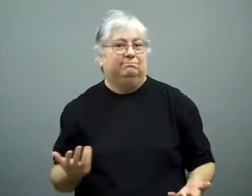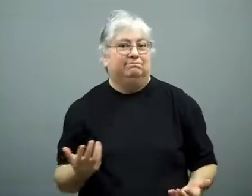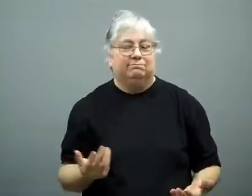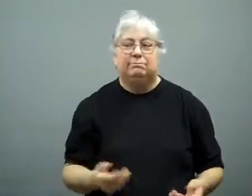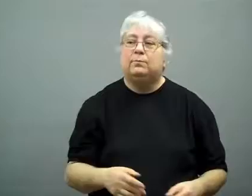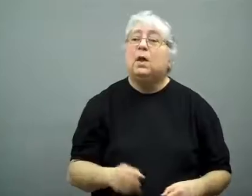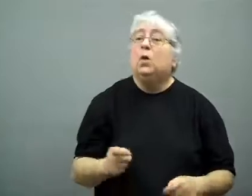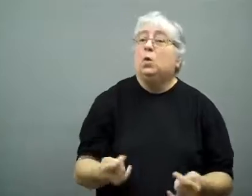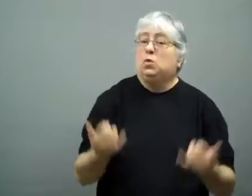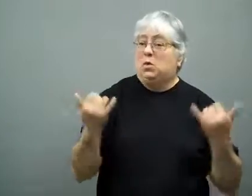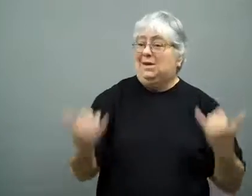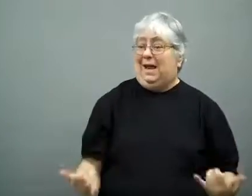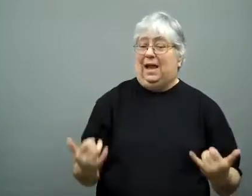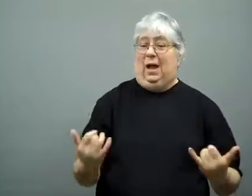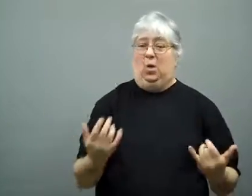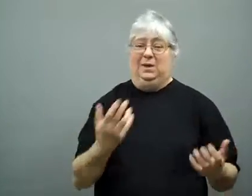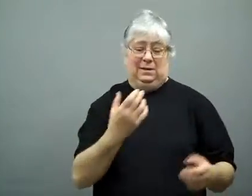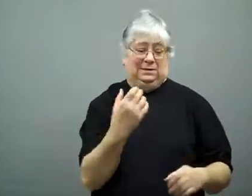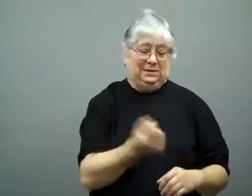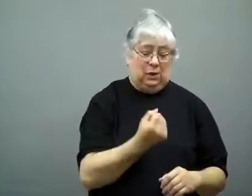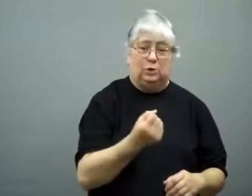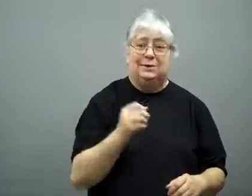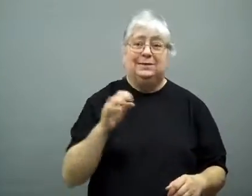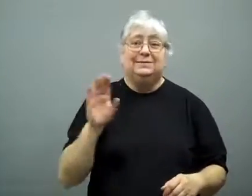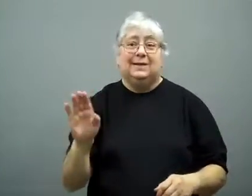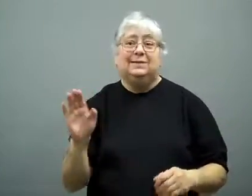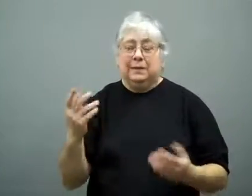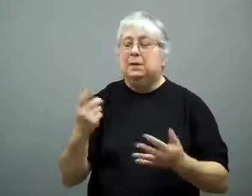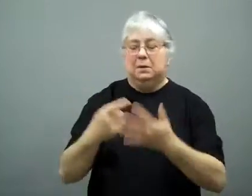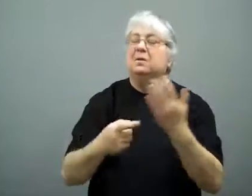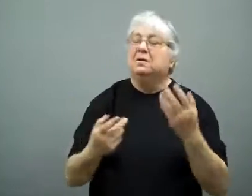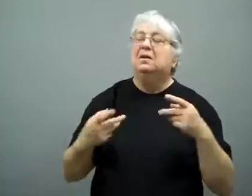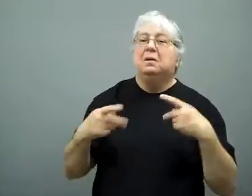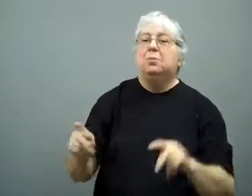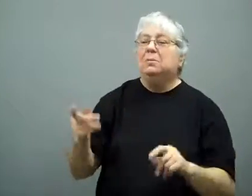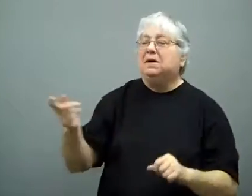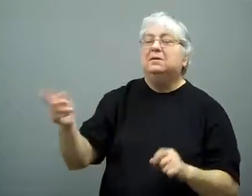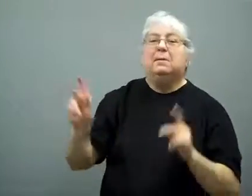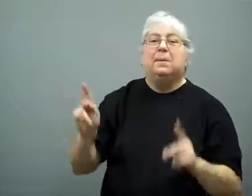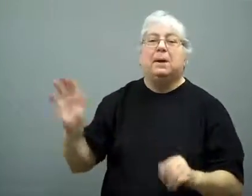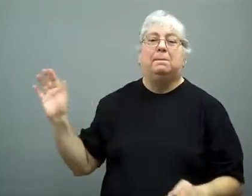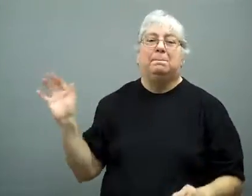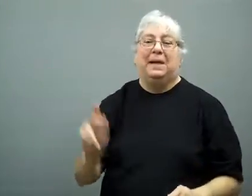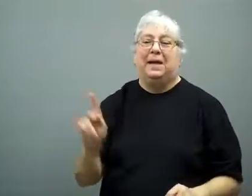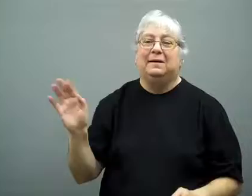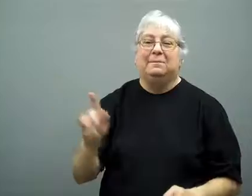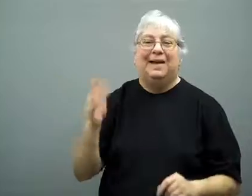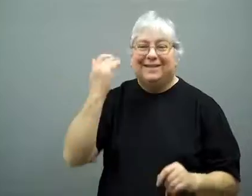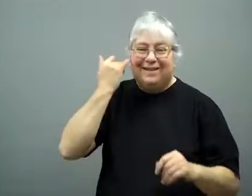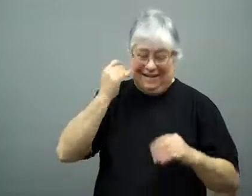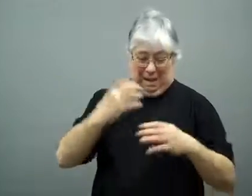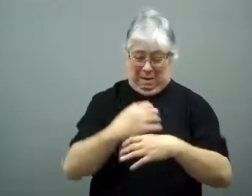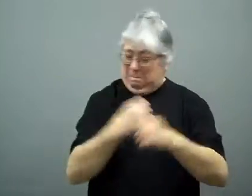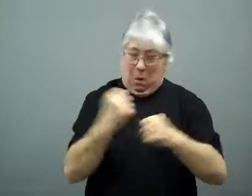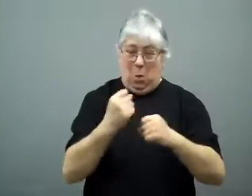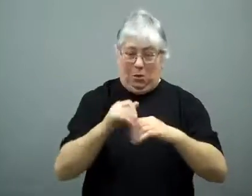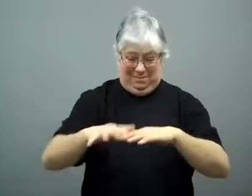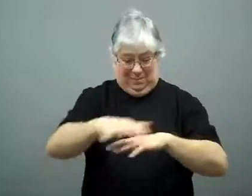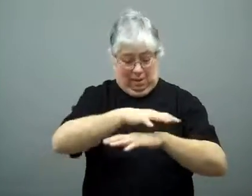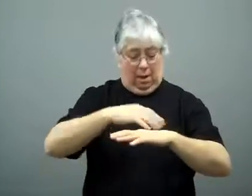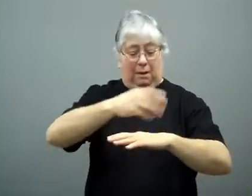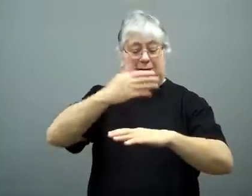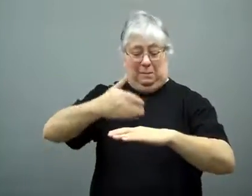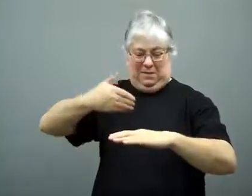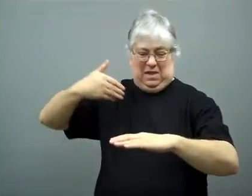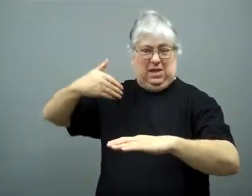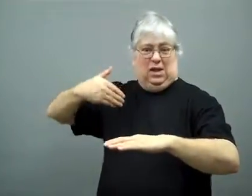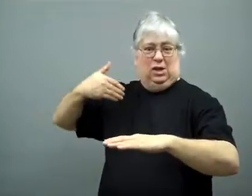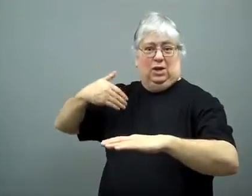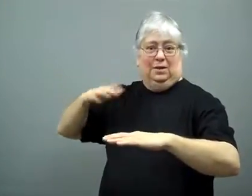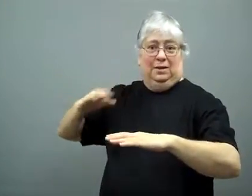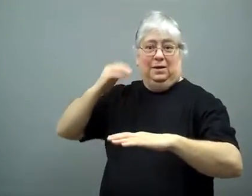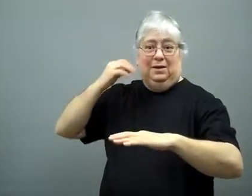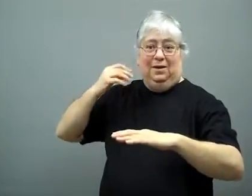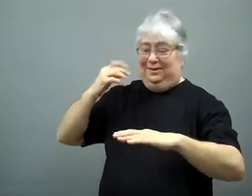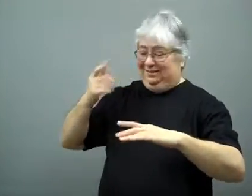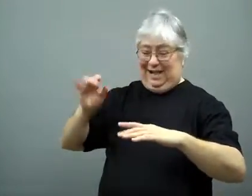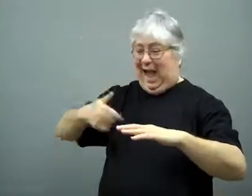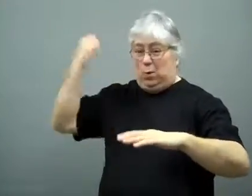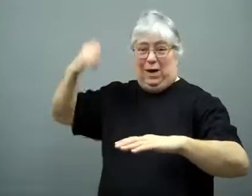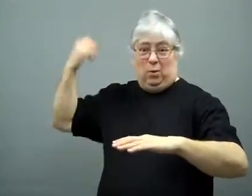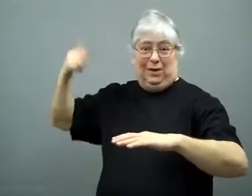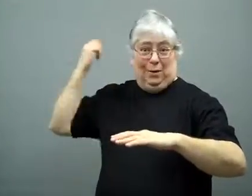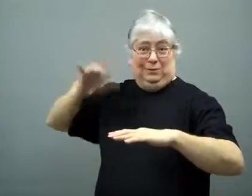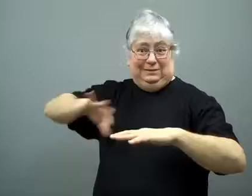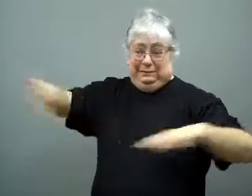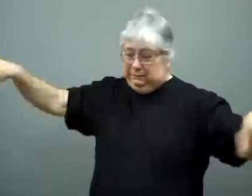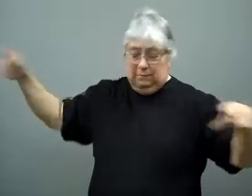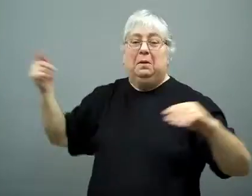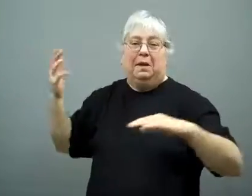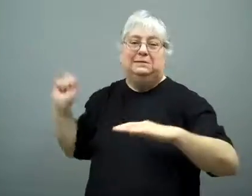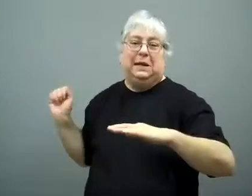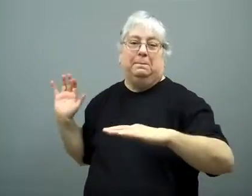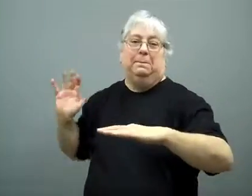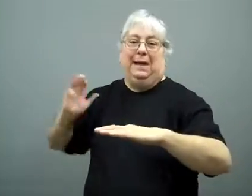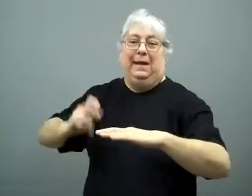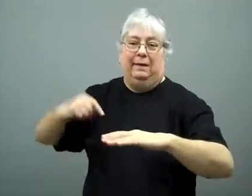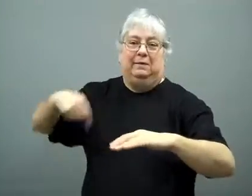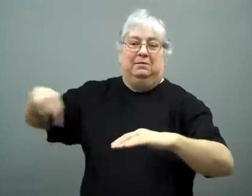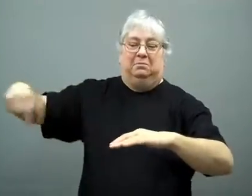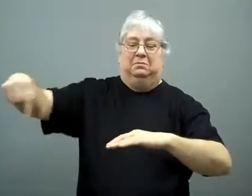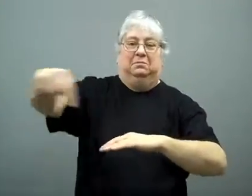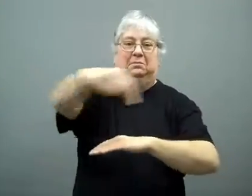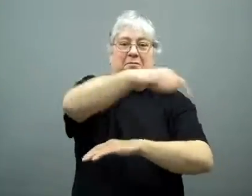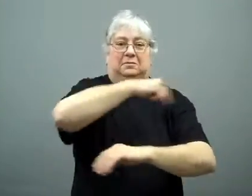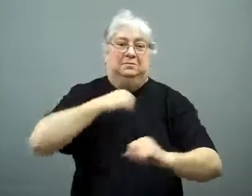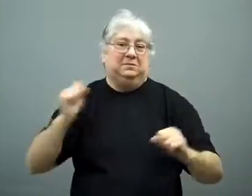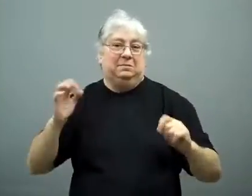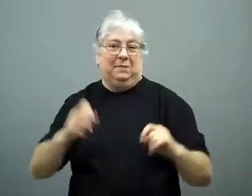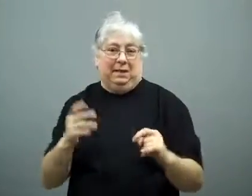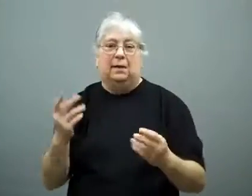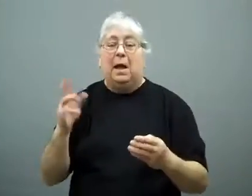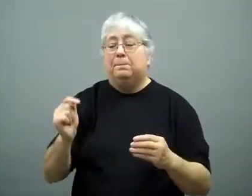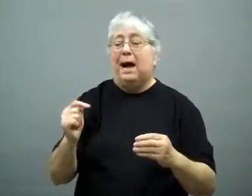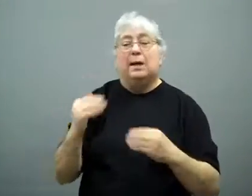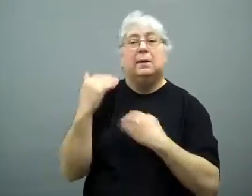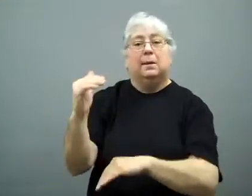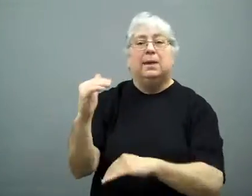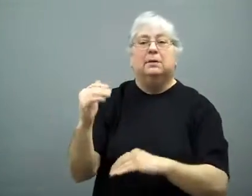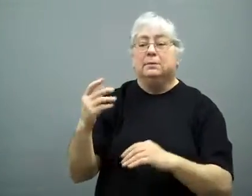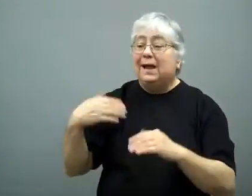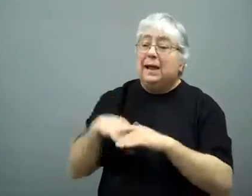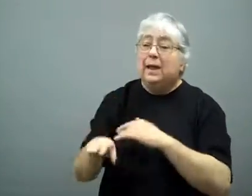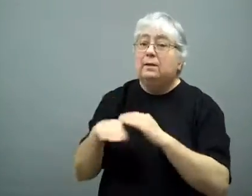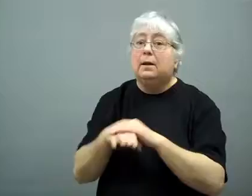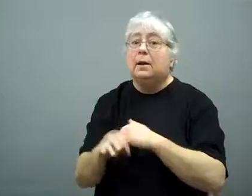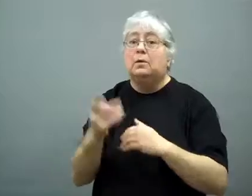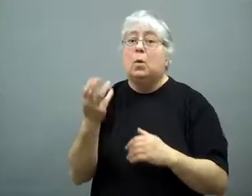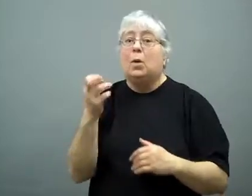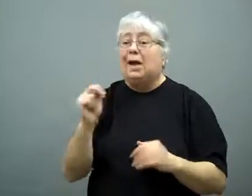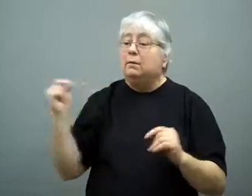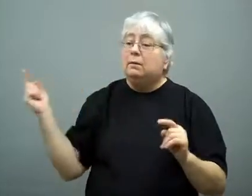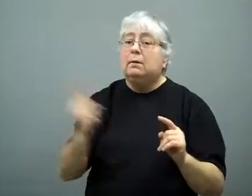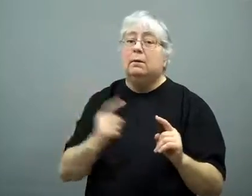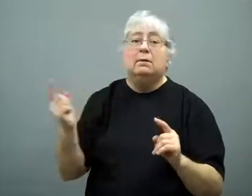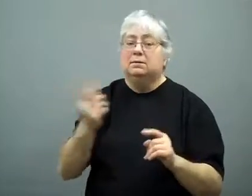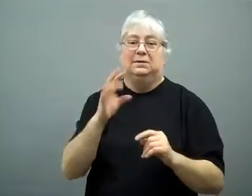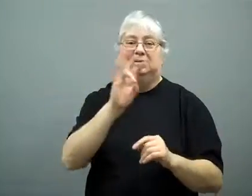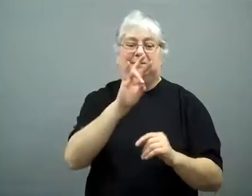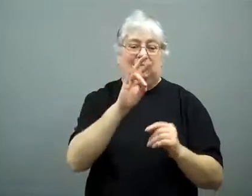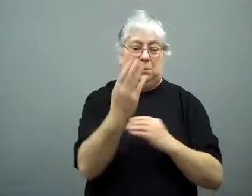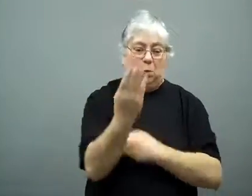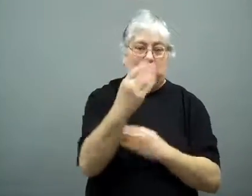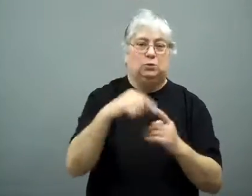On Saturday and Sunday, people living on the outer perimeter of the blast